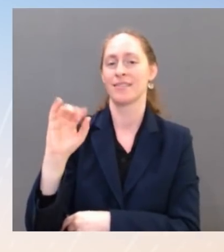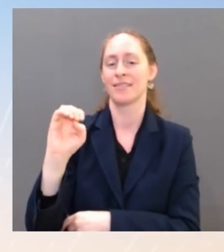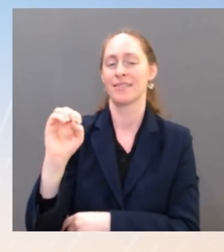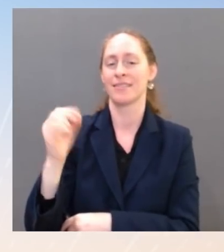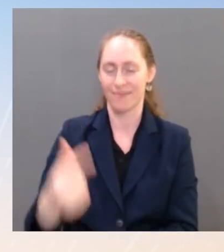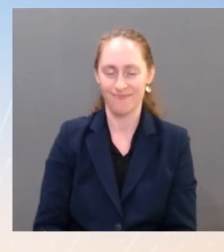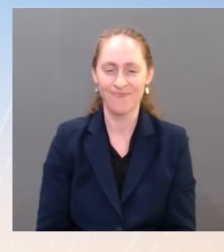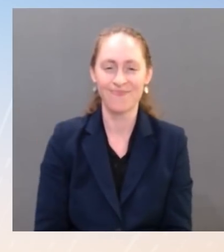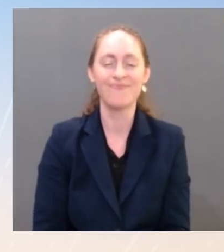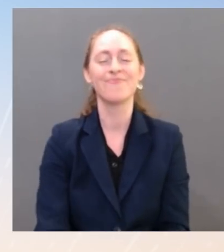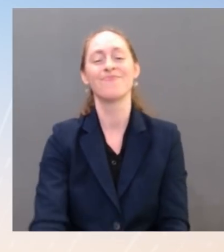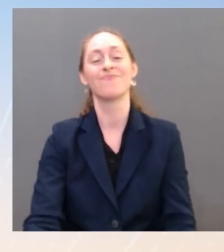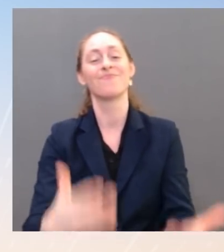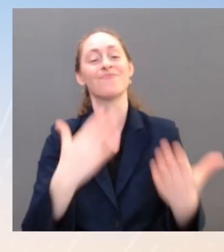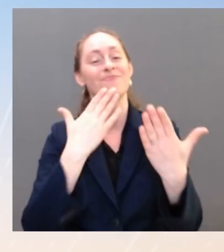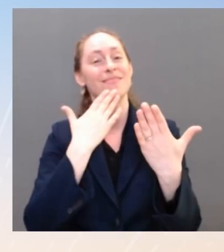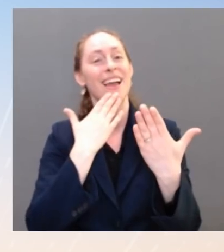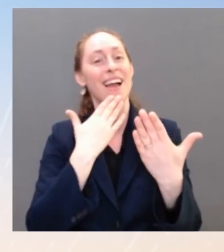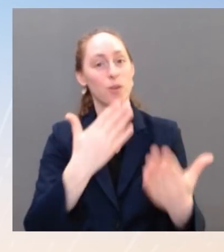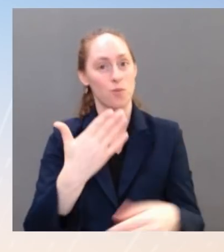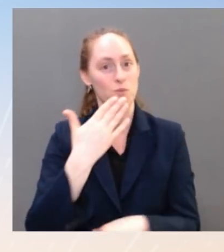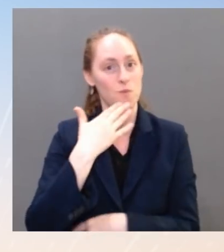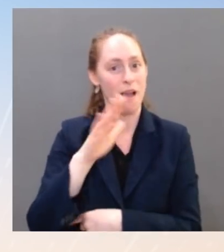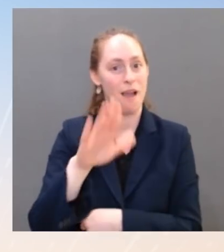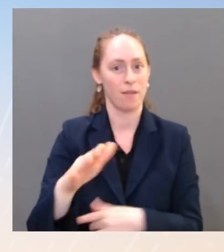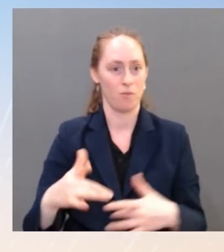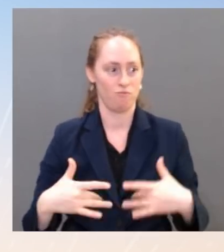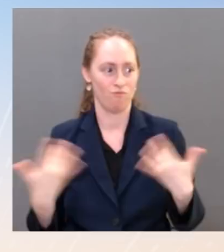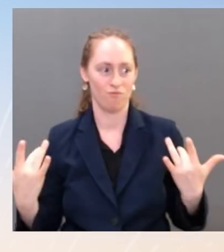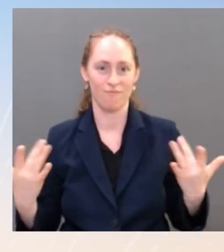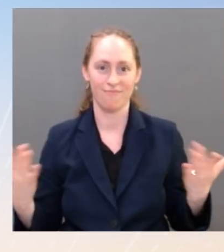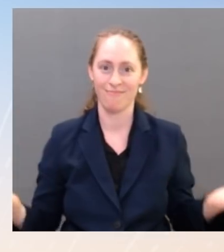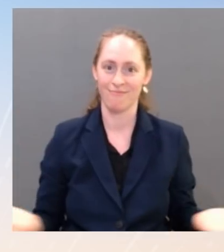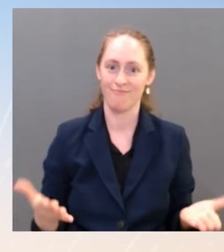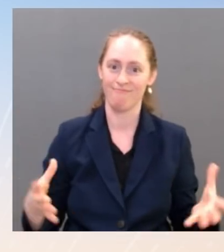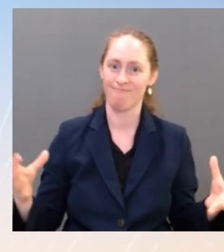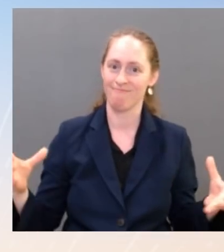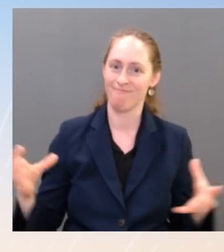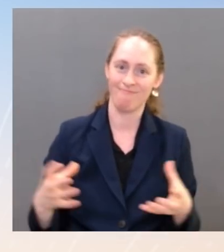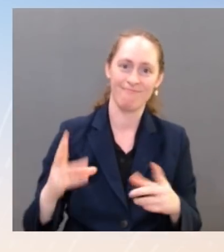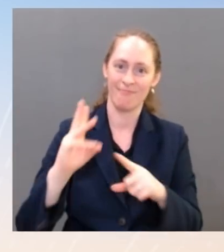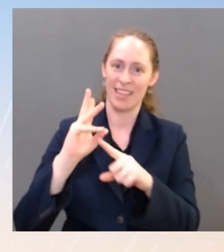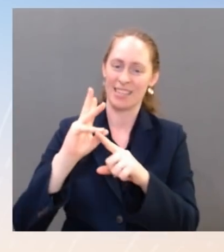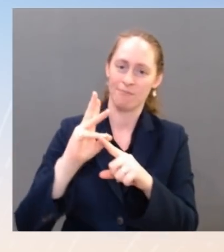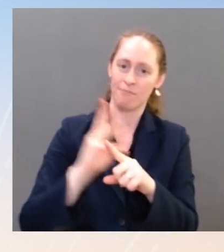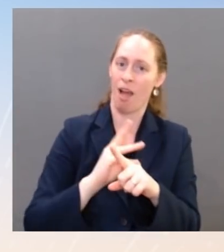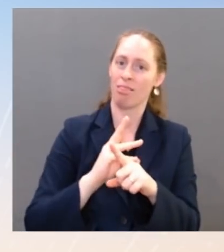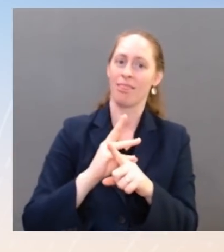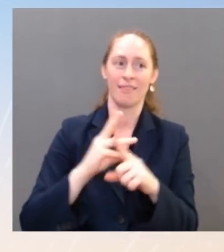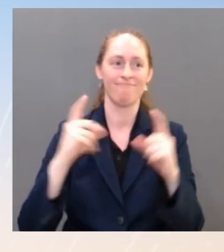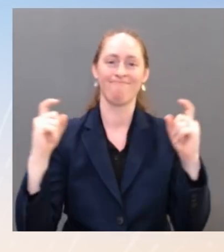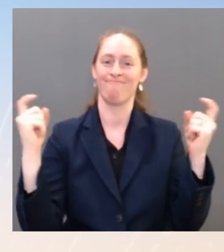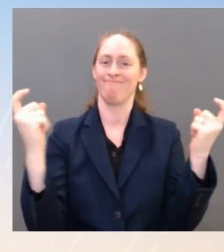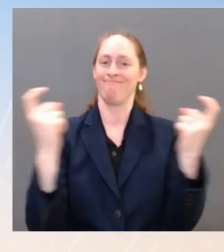of the chilly and sunny day when the president signed the infrastructure law to note that infrastructure weeks